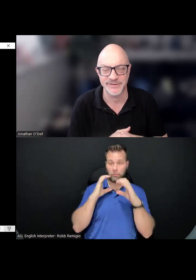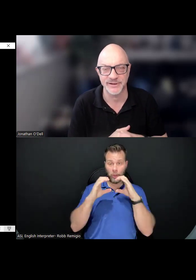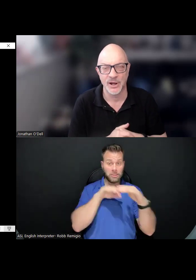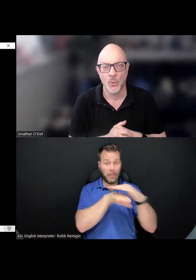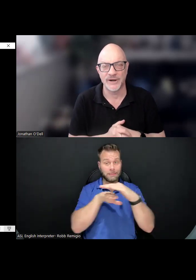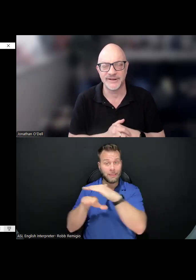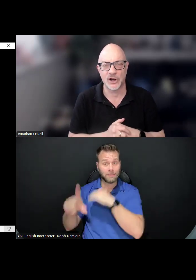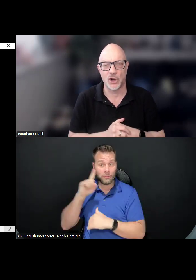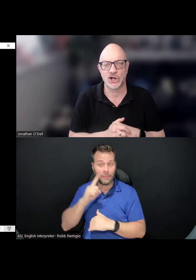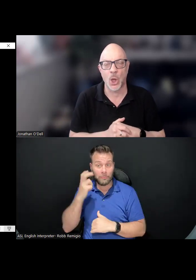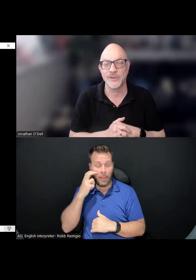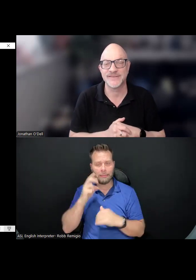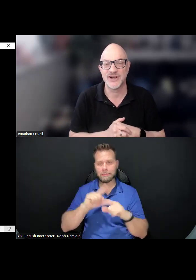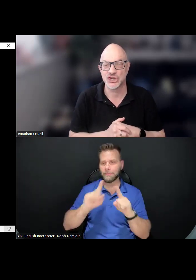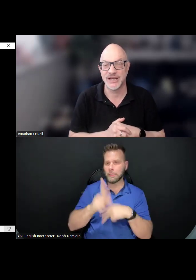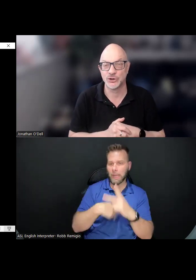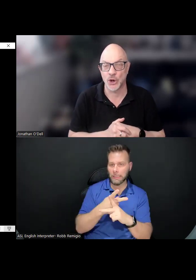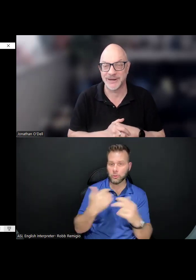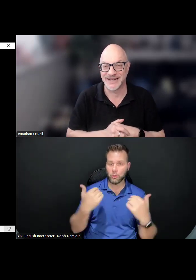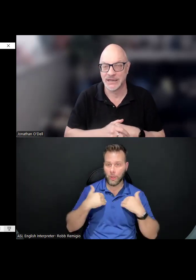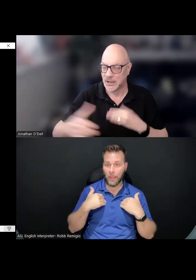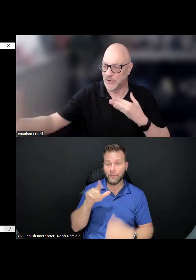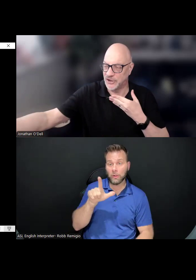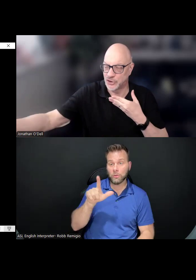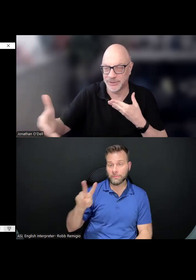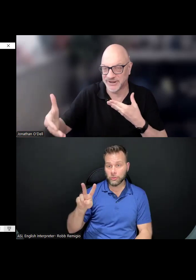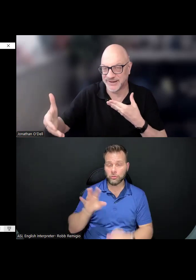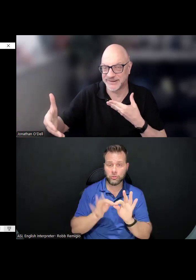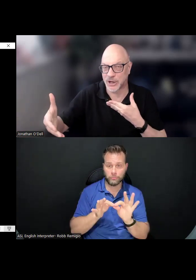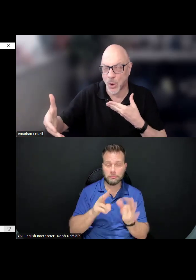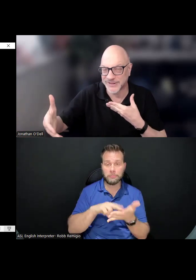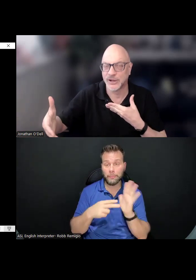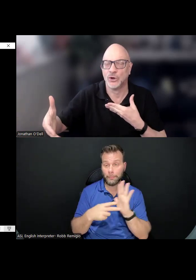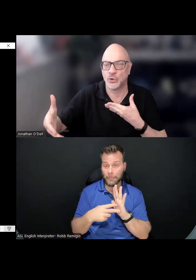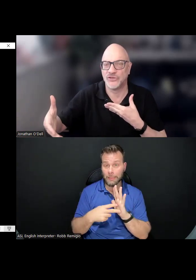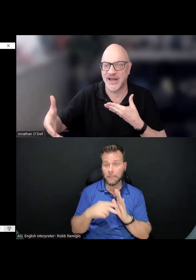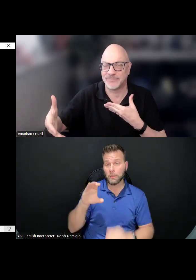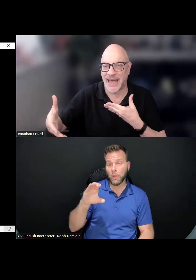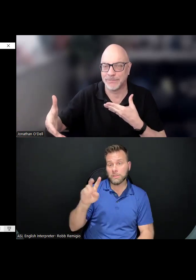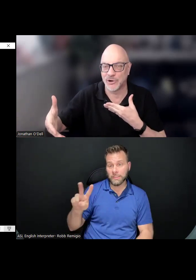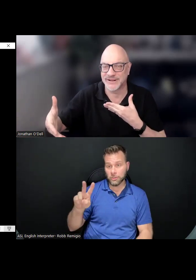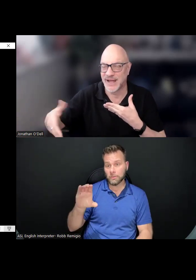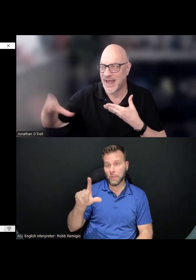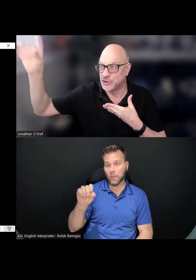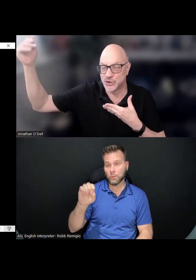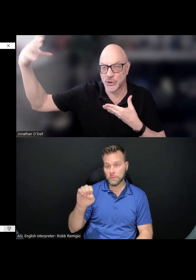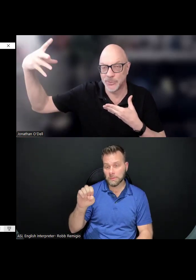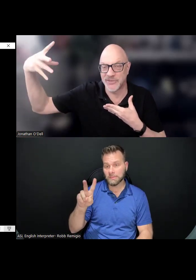types of communication access you can use with a Deaf-Blind One is called close vision interpretation the interpreter